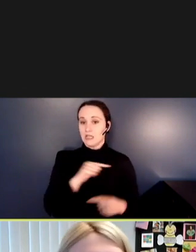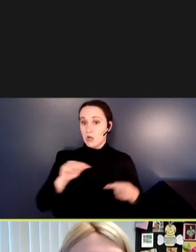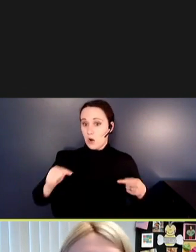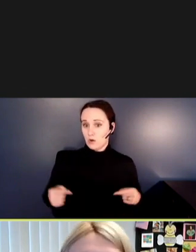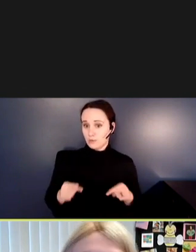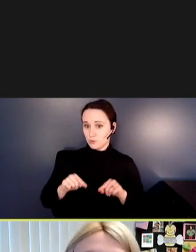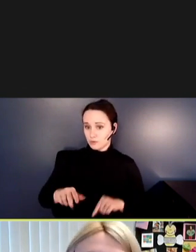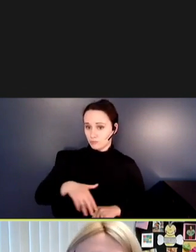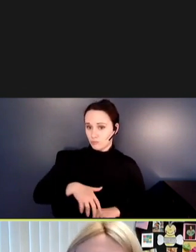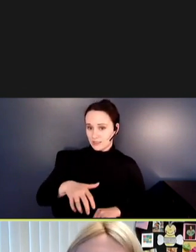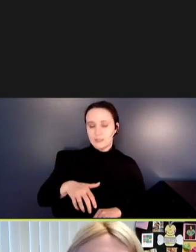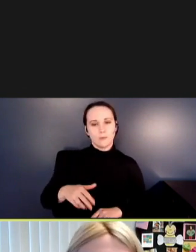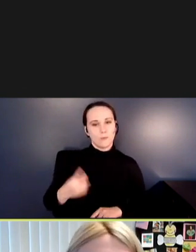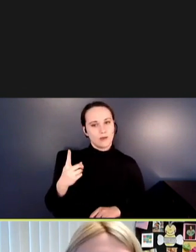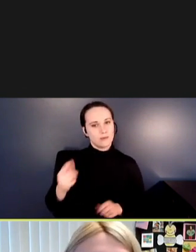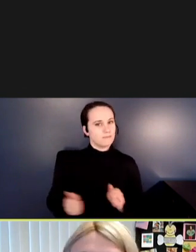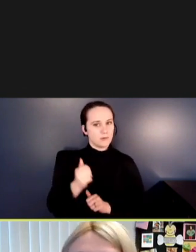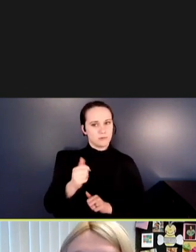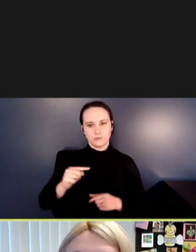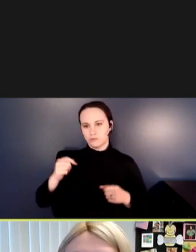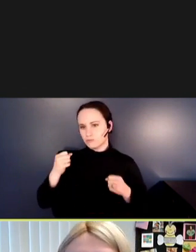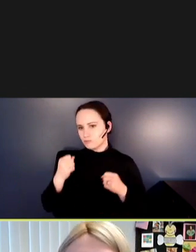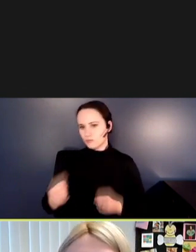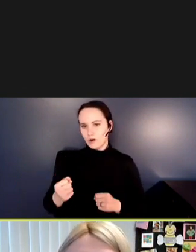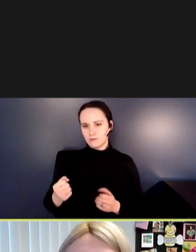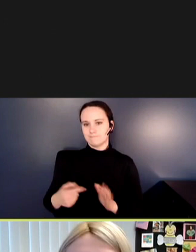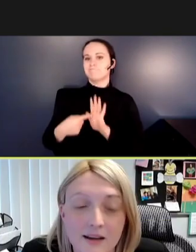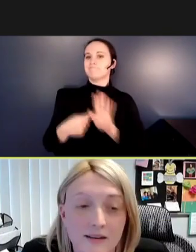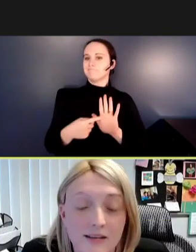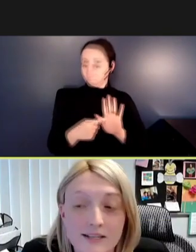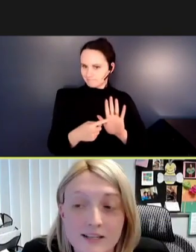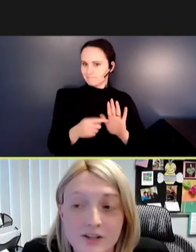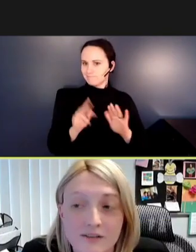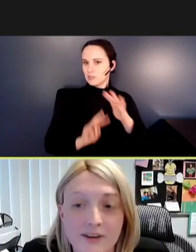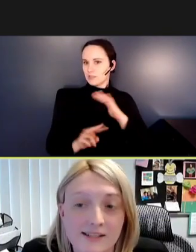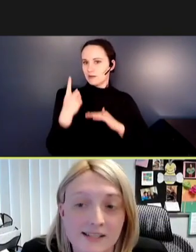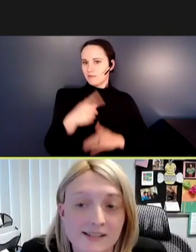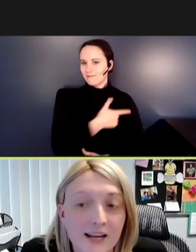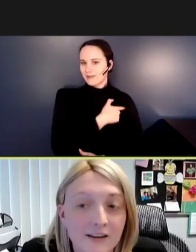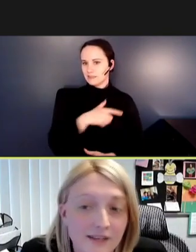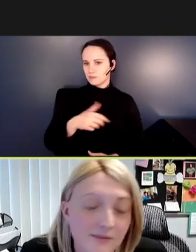the strongest predictor of vaccine refusal. And in addition, vaccine side effects were